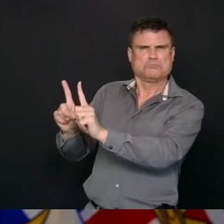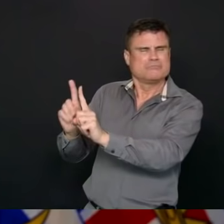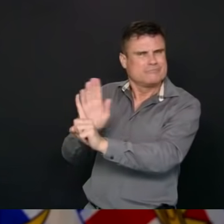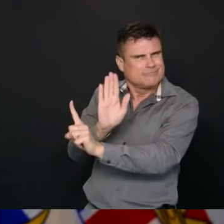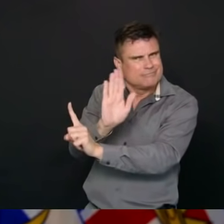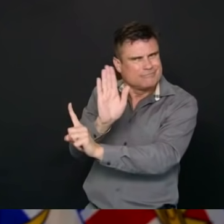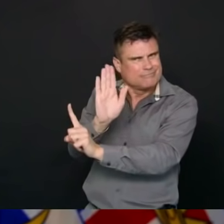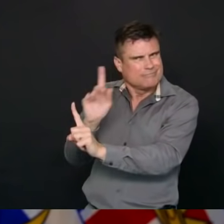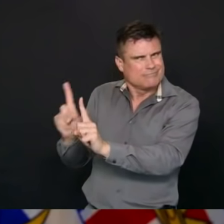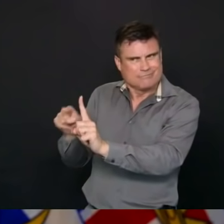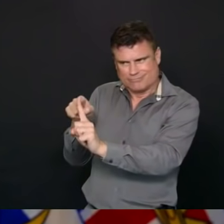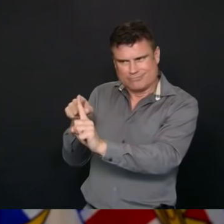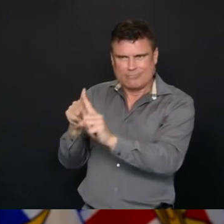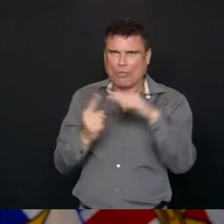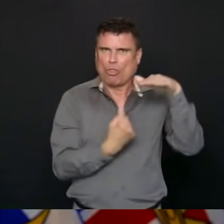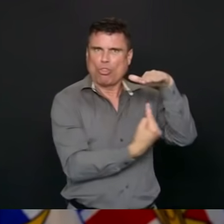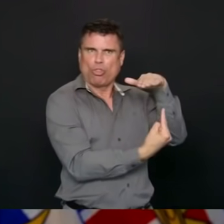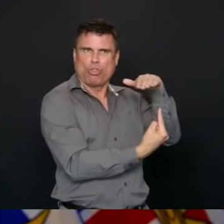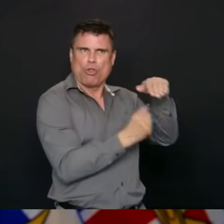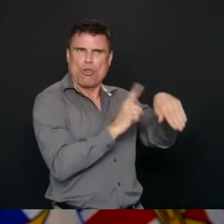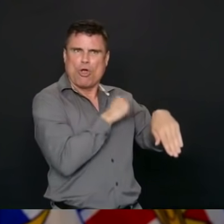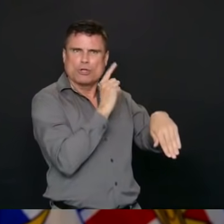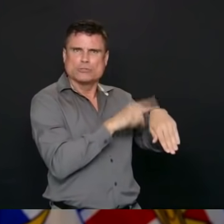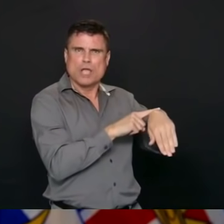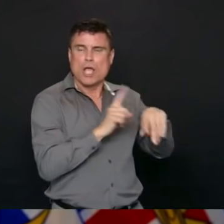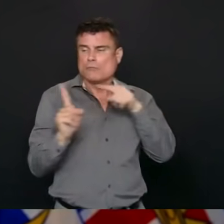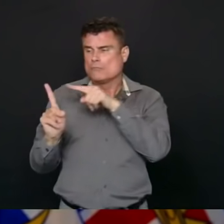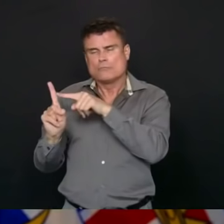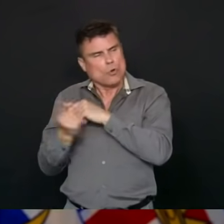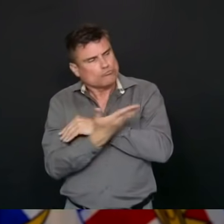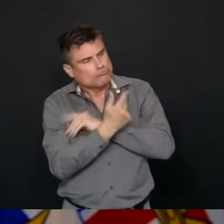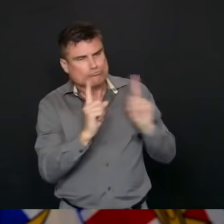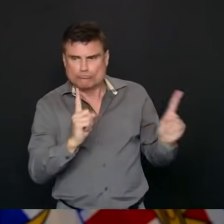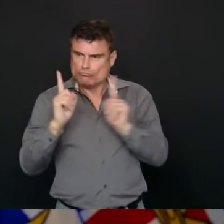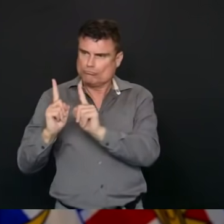other and supportive , and when we do that most people do the right thing.